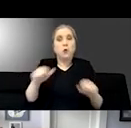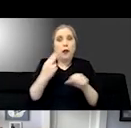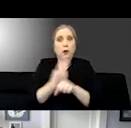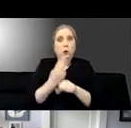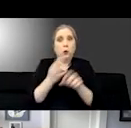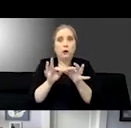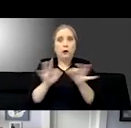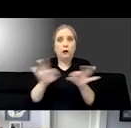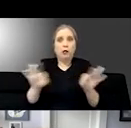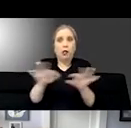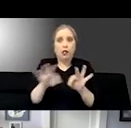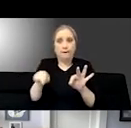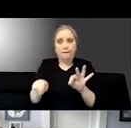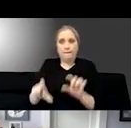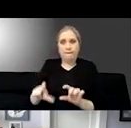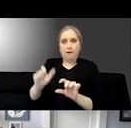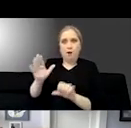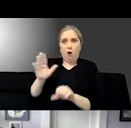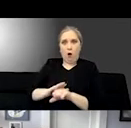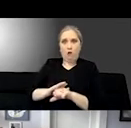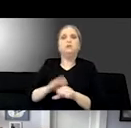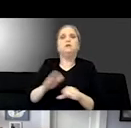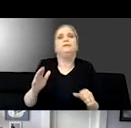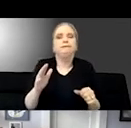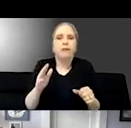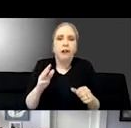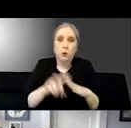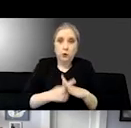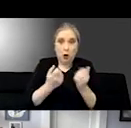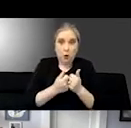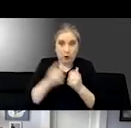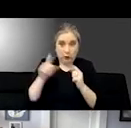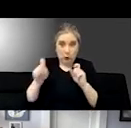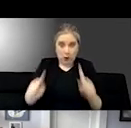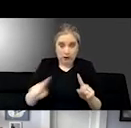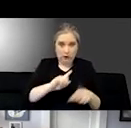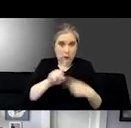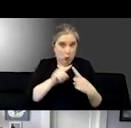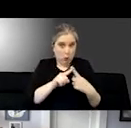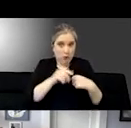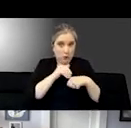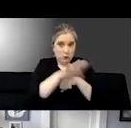If you have a question for Judy, Denise, or Neil, please quick on the Q&A in that bottom bar and type your question in the pop-up box. Our team will be keeping an eye on the Q&A box to collect questions, and we will do our best to answer them later in the program.